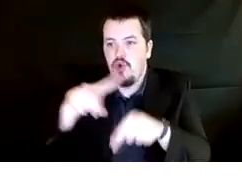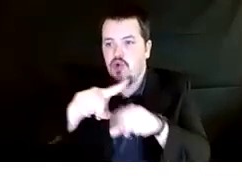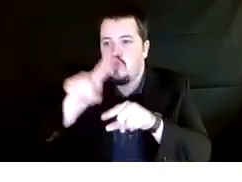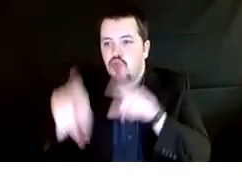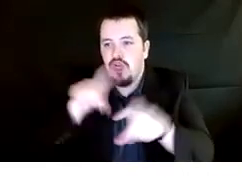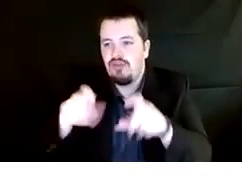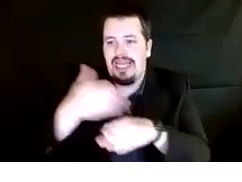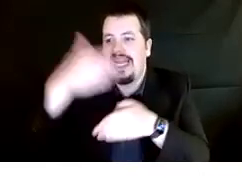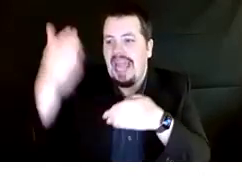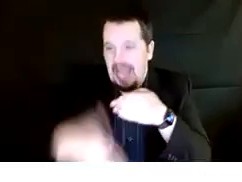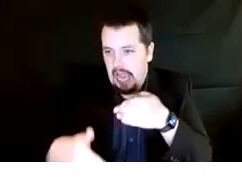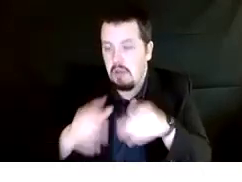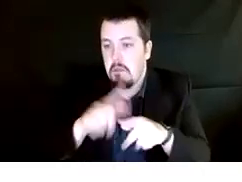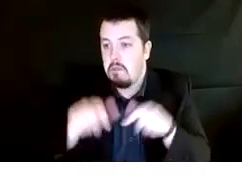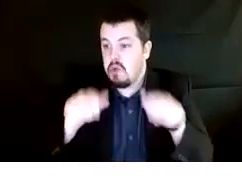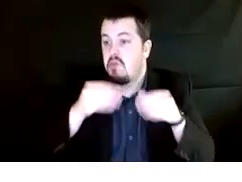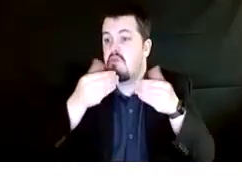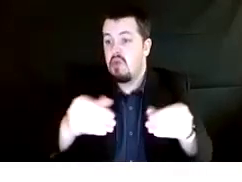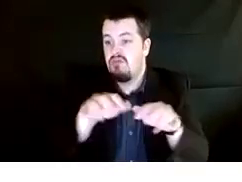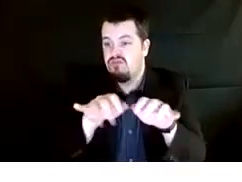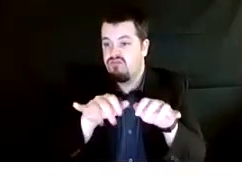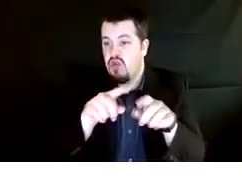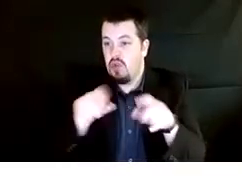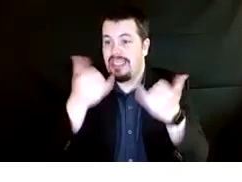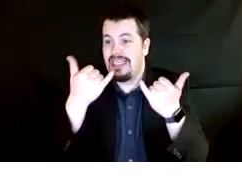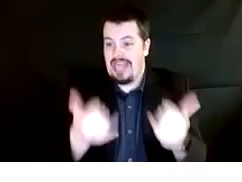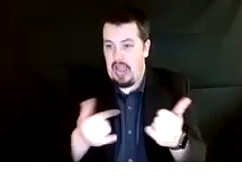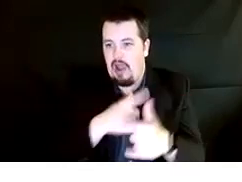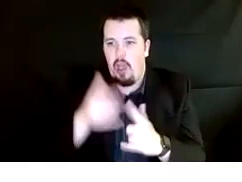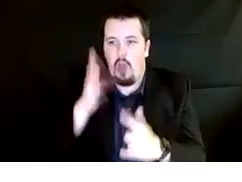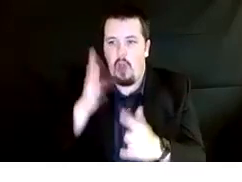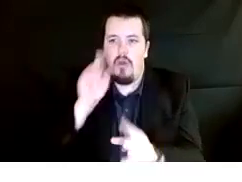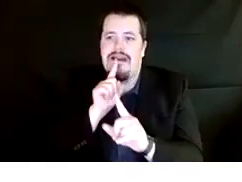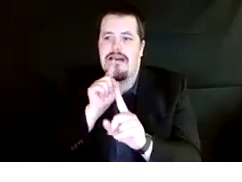but you can go ahead and put your questions into the Q&A anytime during the presentation